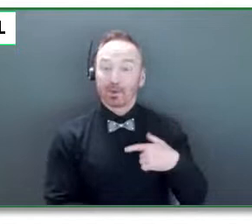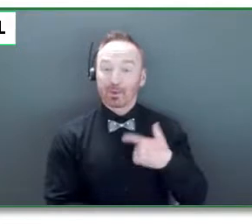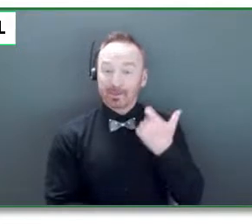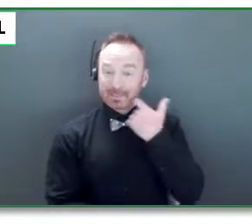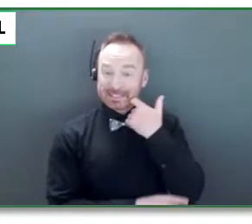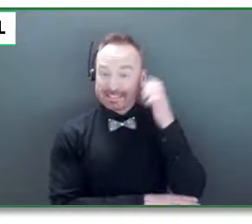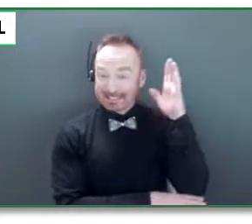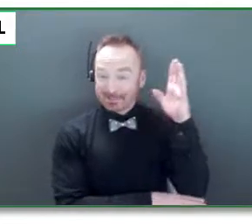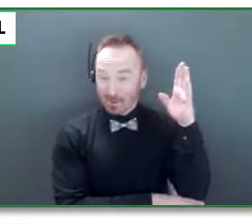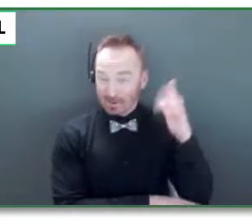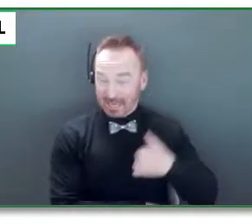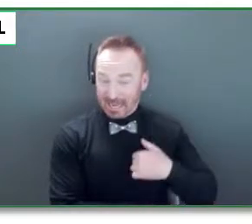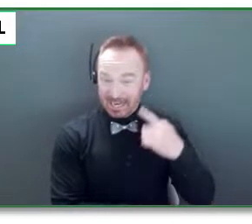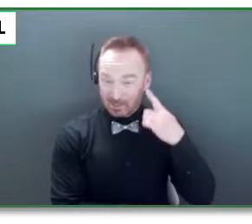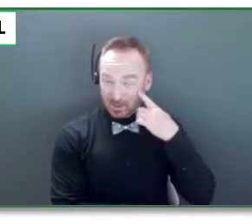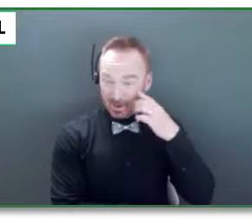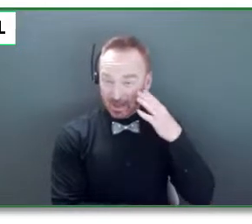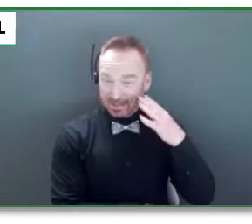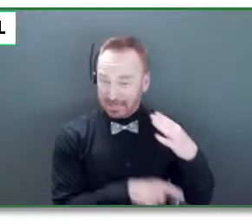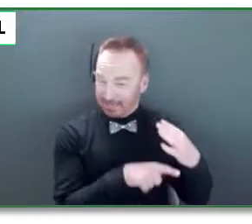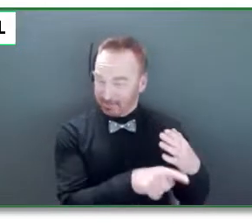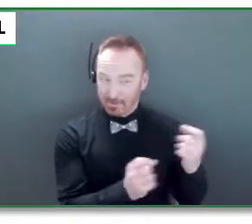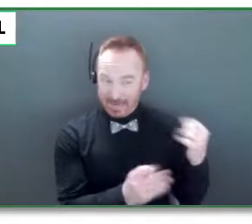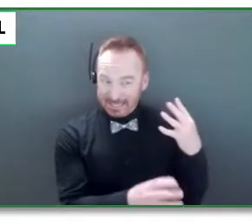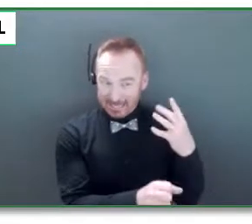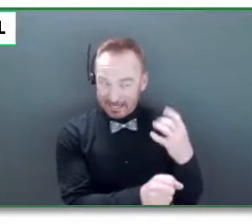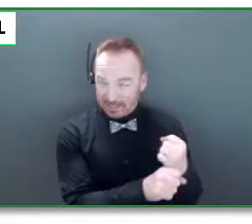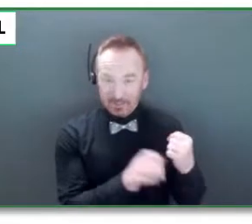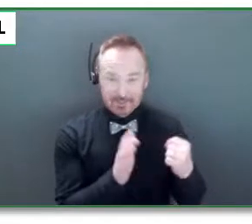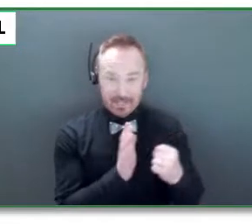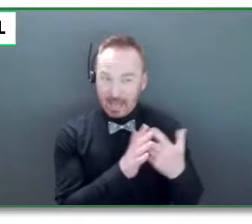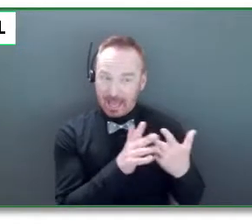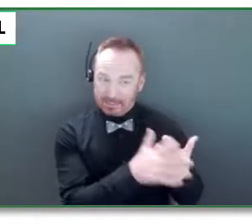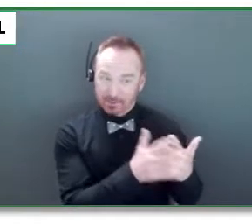from Australia is going to be is going to be on as well and um I'm